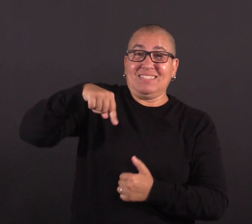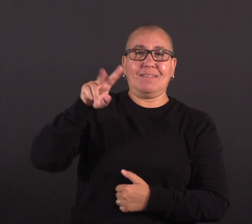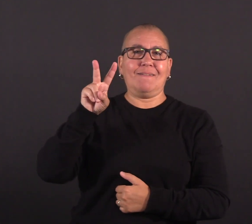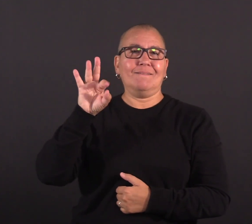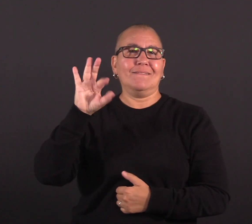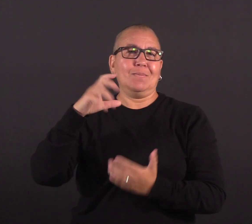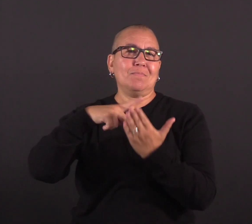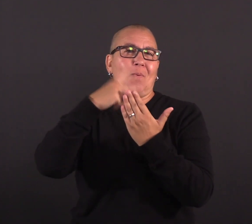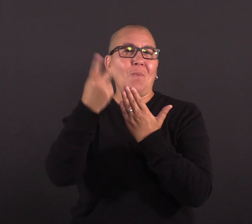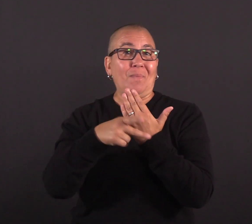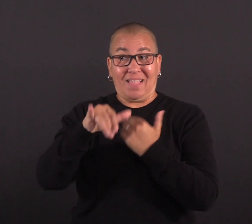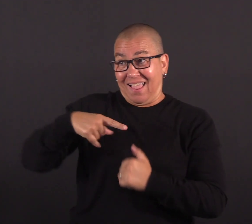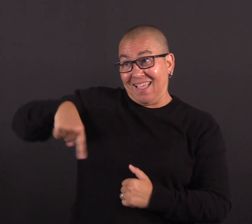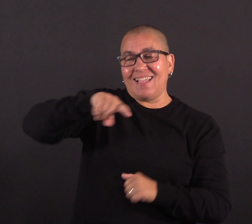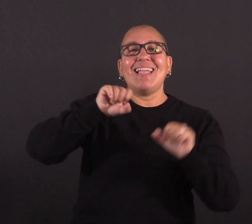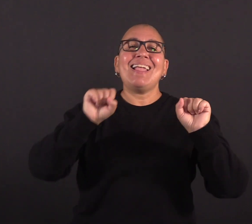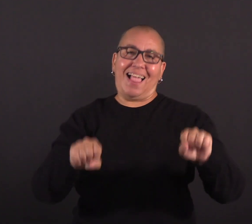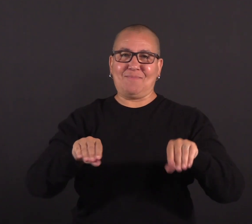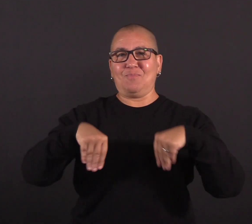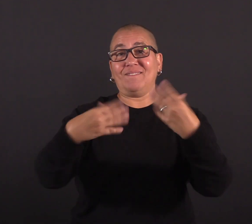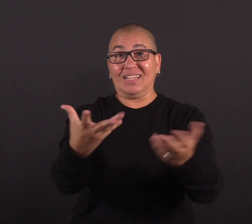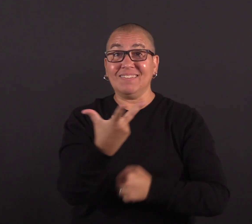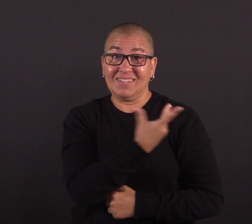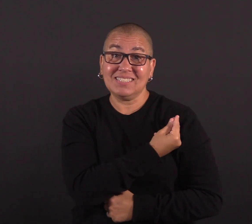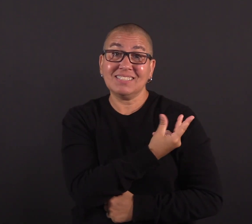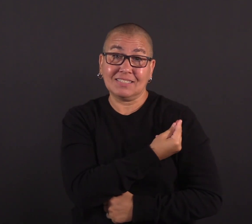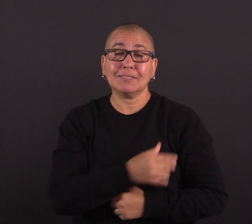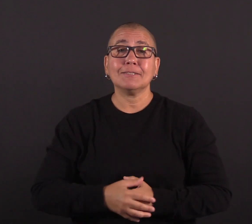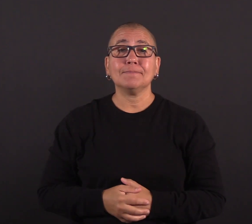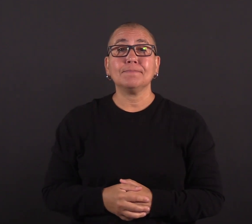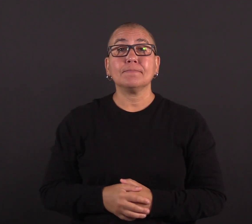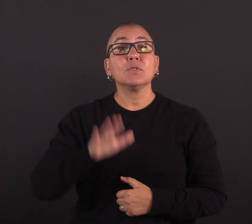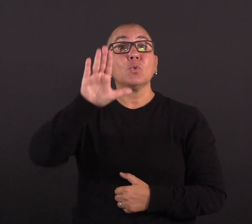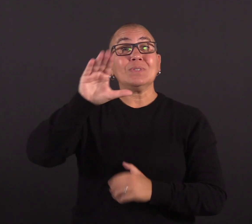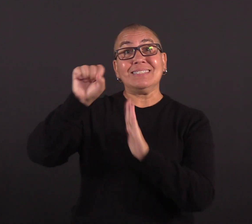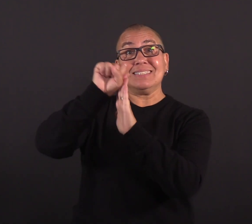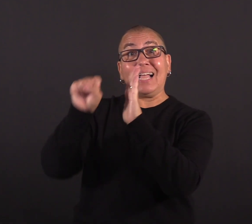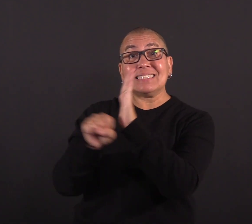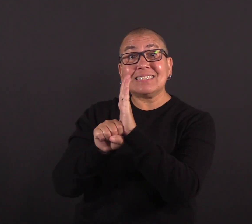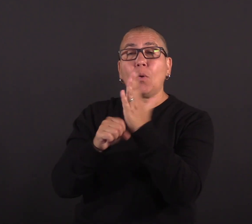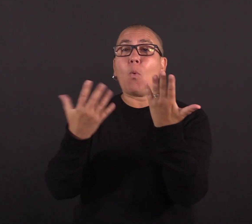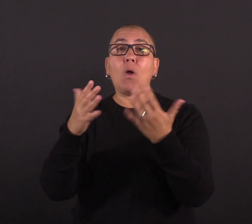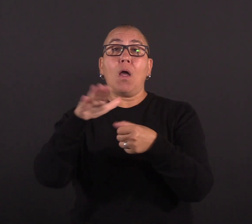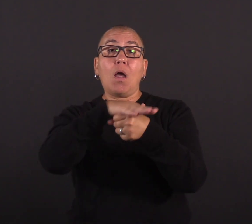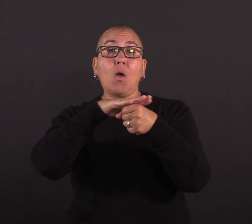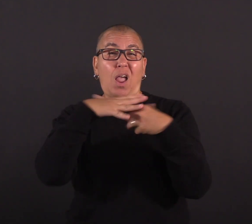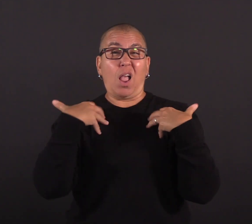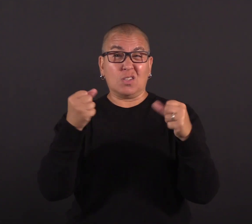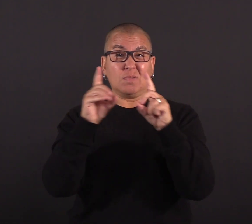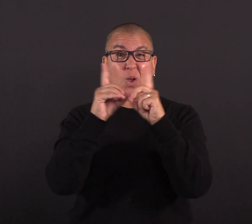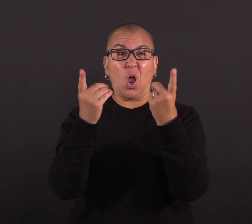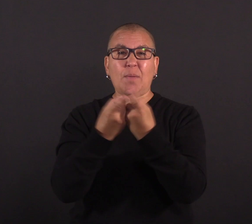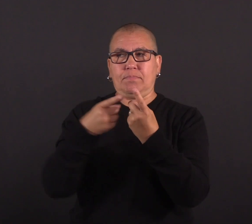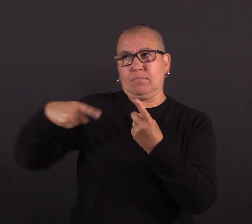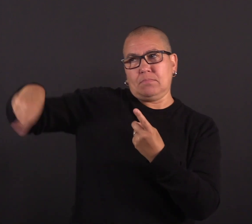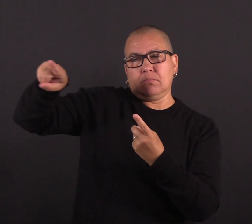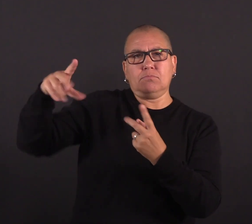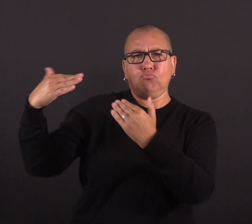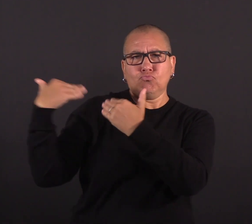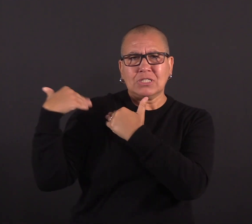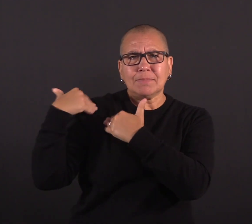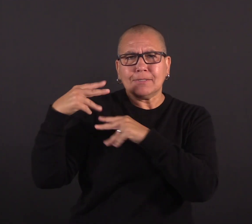VFC Program nationwide. Your State or Territory Health Department